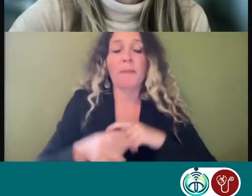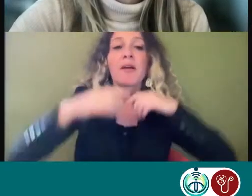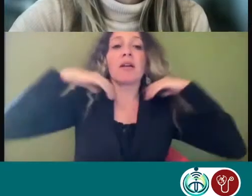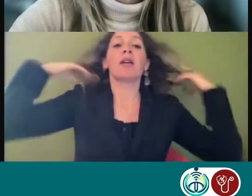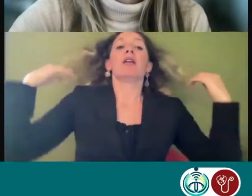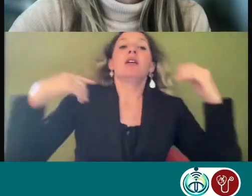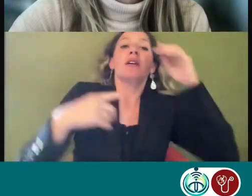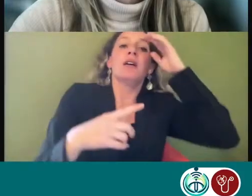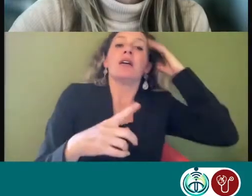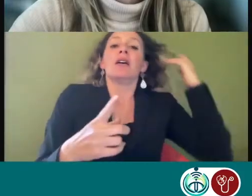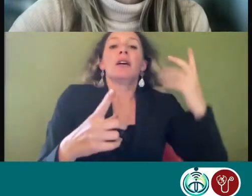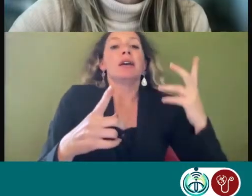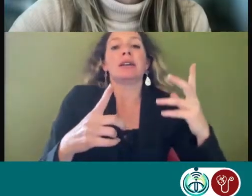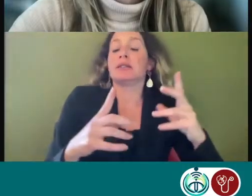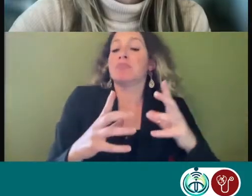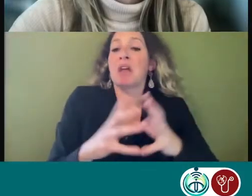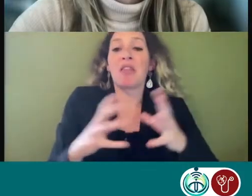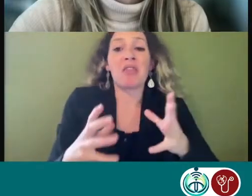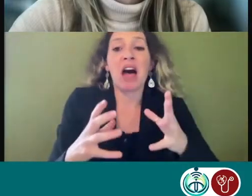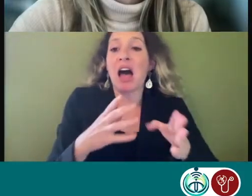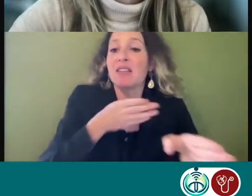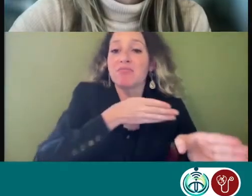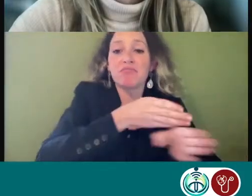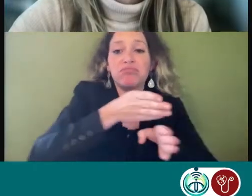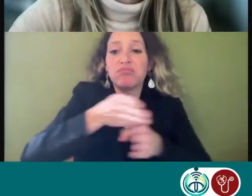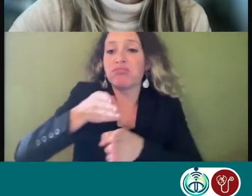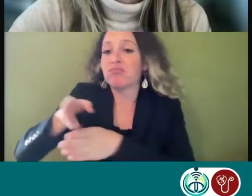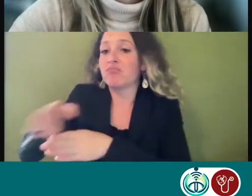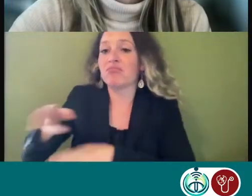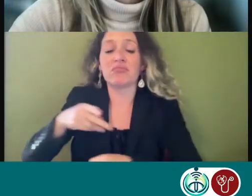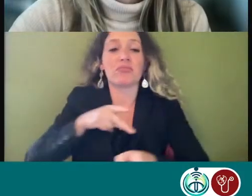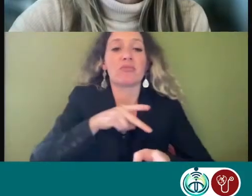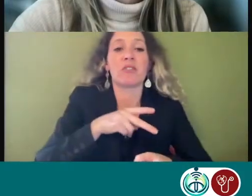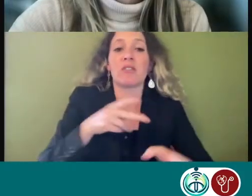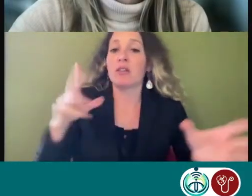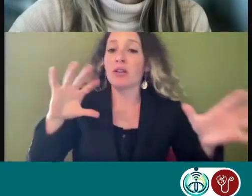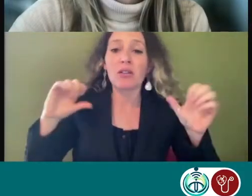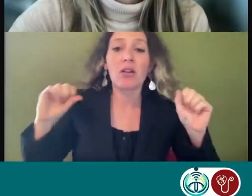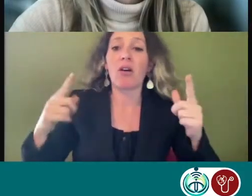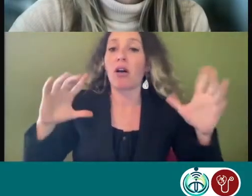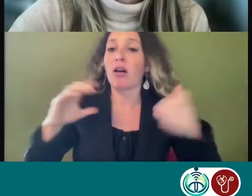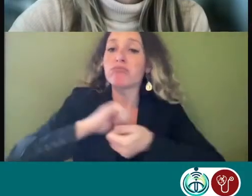of disciplines, including Dr. Srinivasan. And the mission of the study was to improve health,